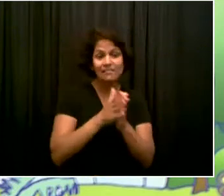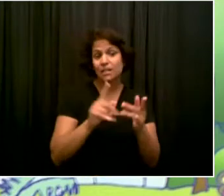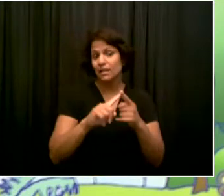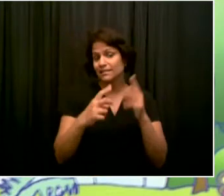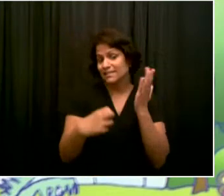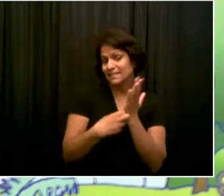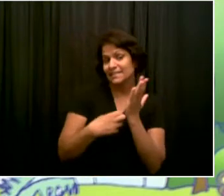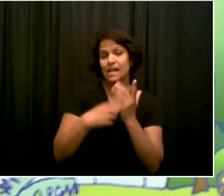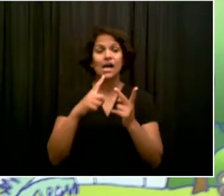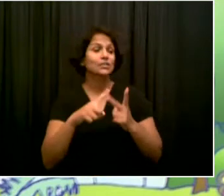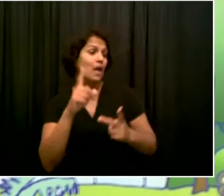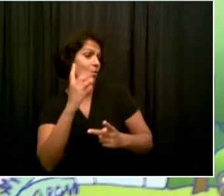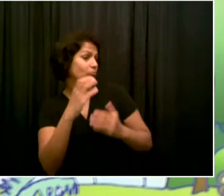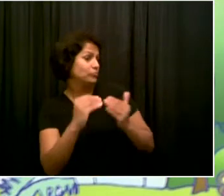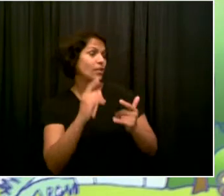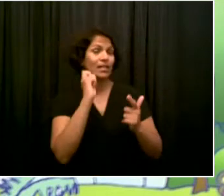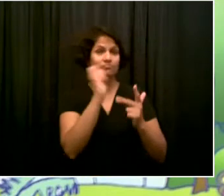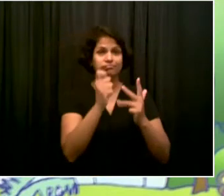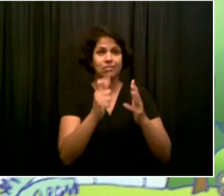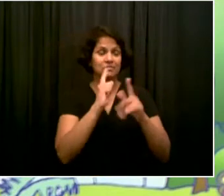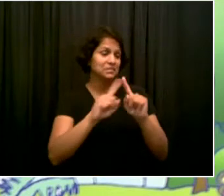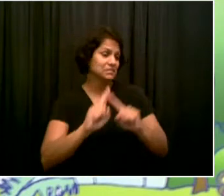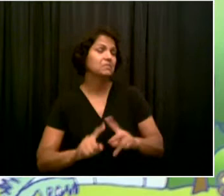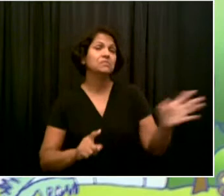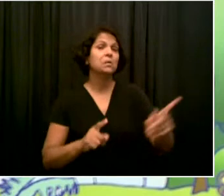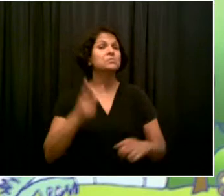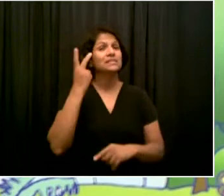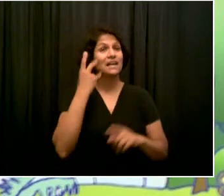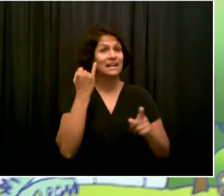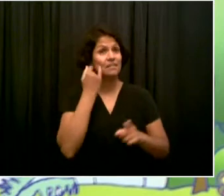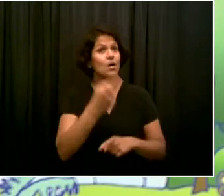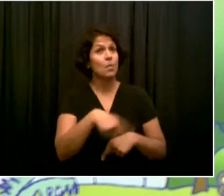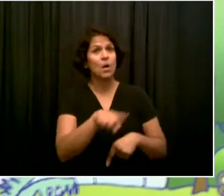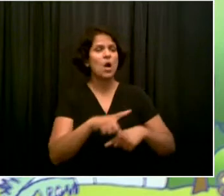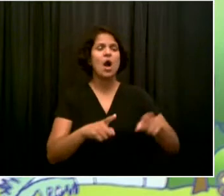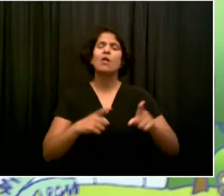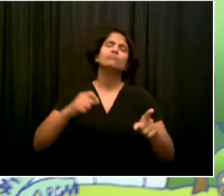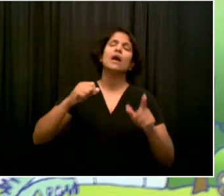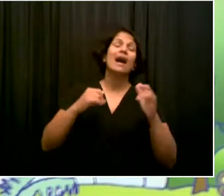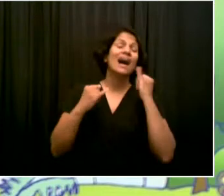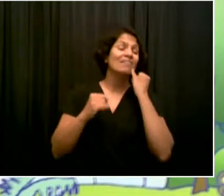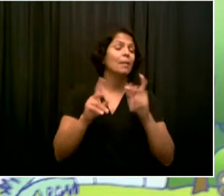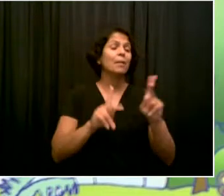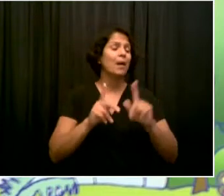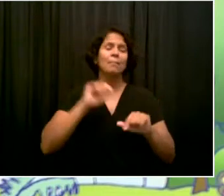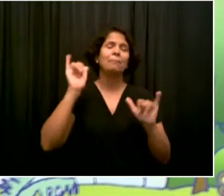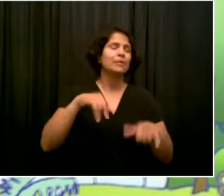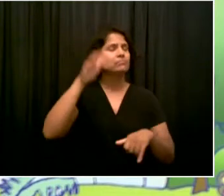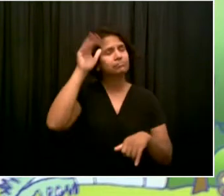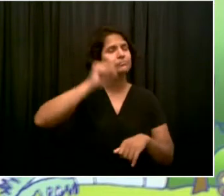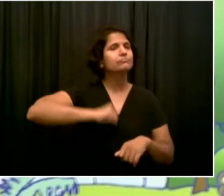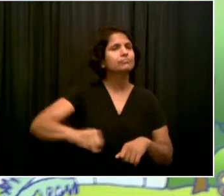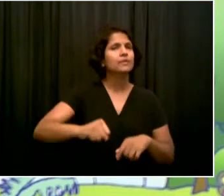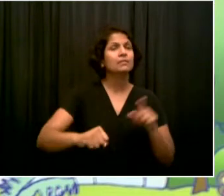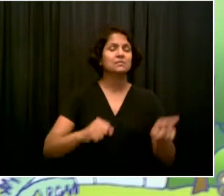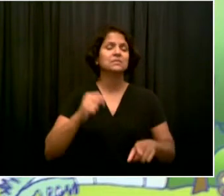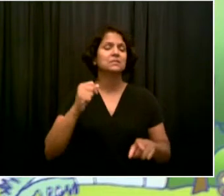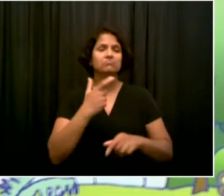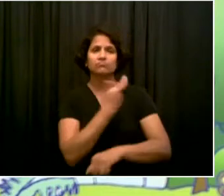THE GROWING MANDATES, IS ONE REALITY PEOPLE STILL HESAITTE WERE GOING TO BE CLIMBING THAT LADDER FASTER